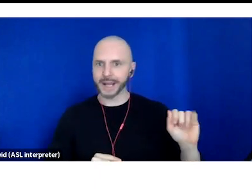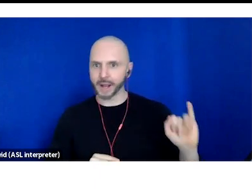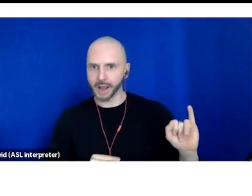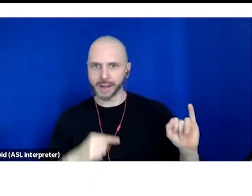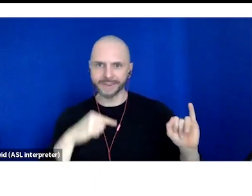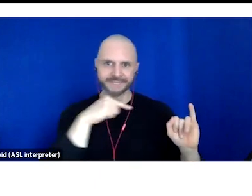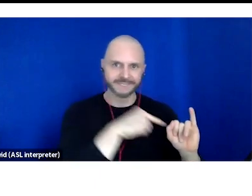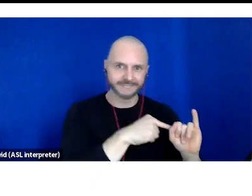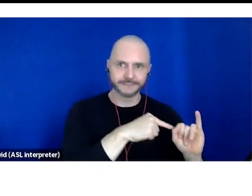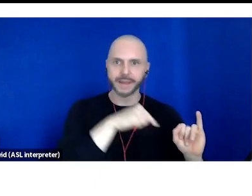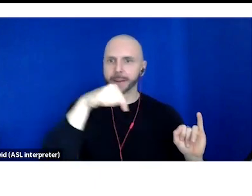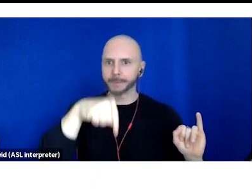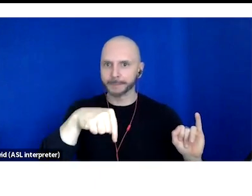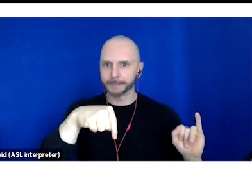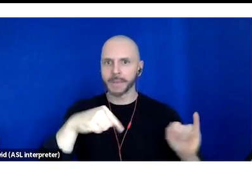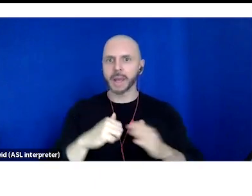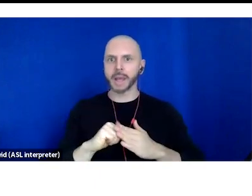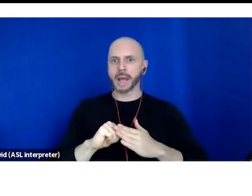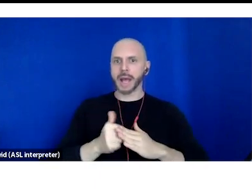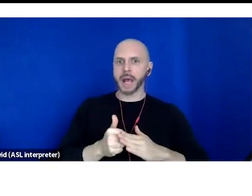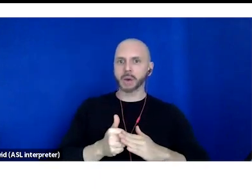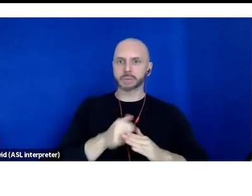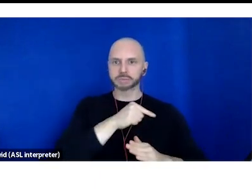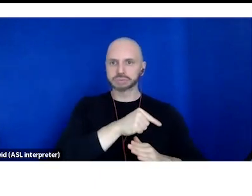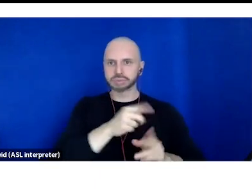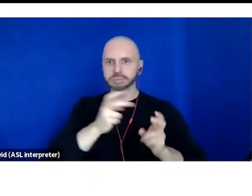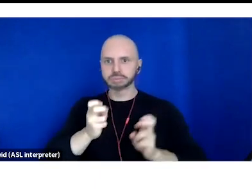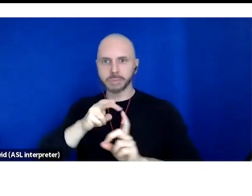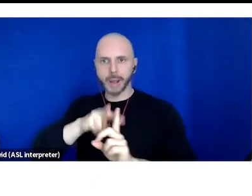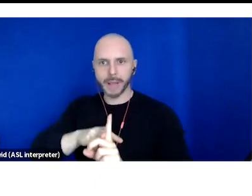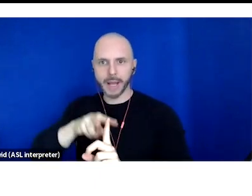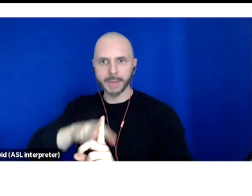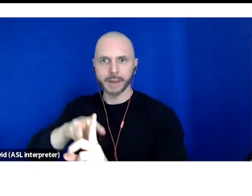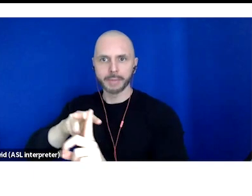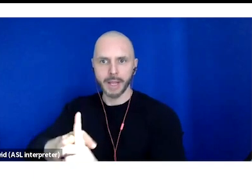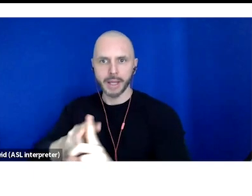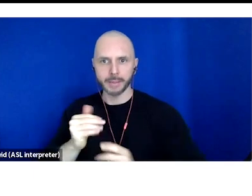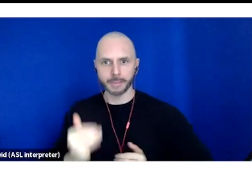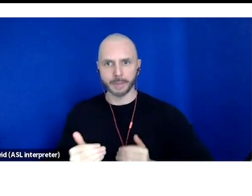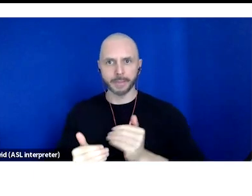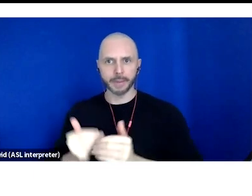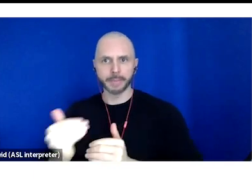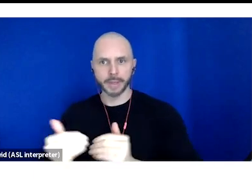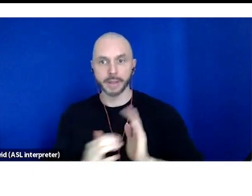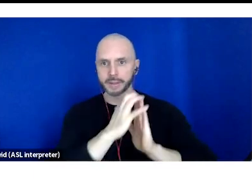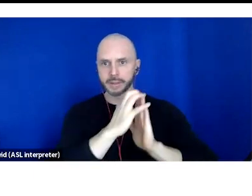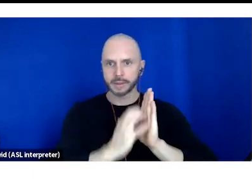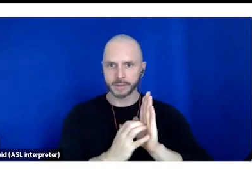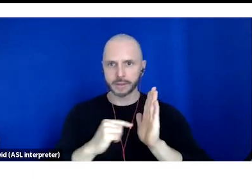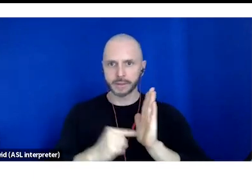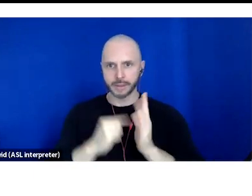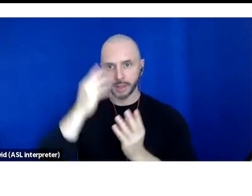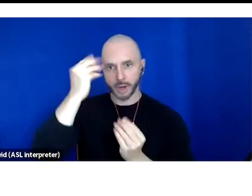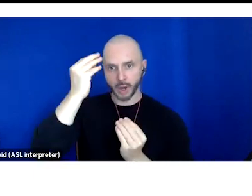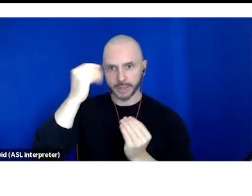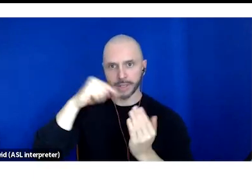of the publishing work from the creation of the content, the editing of that content, and